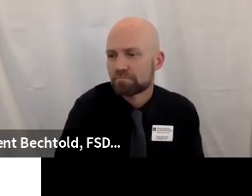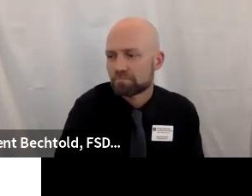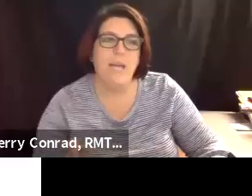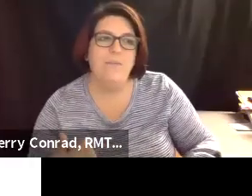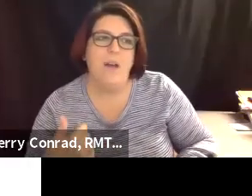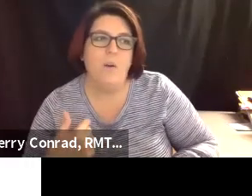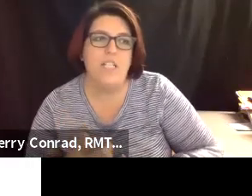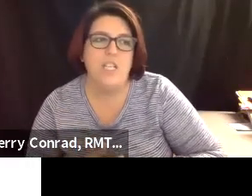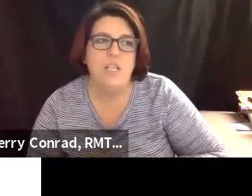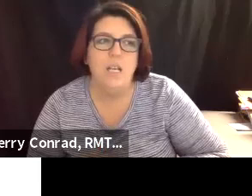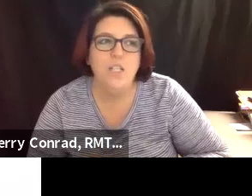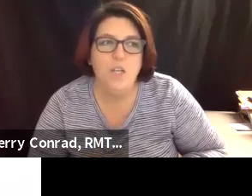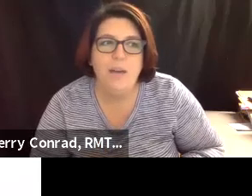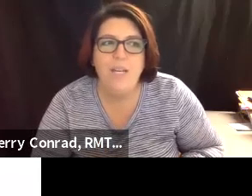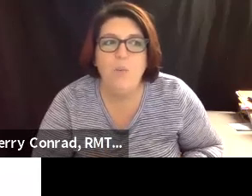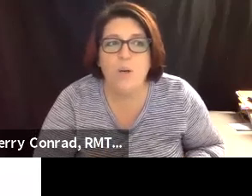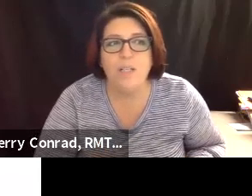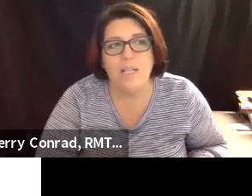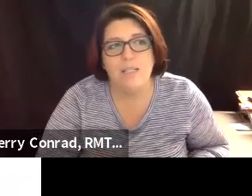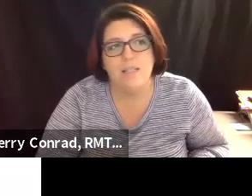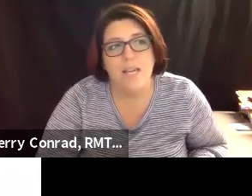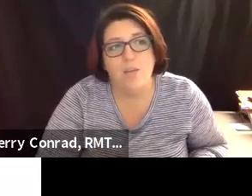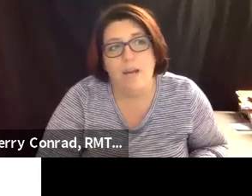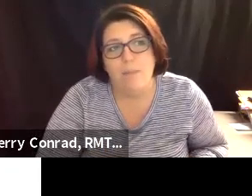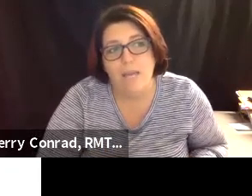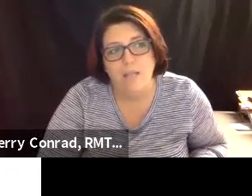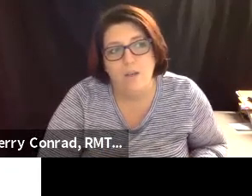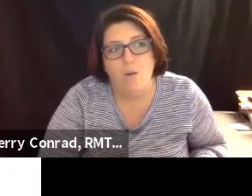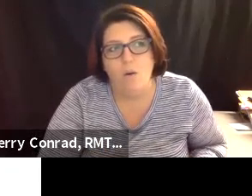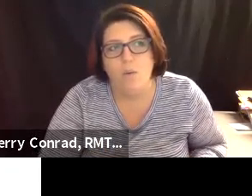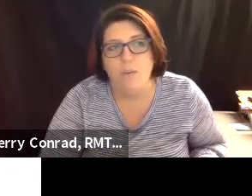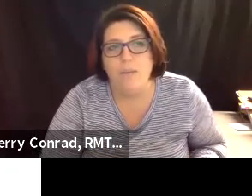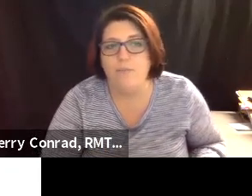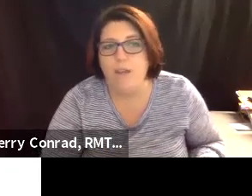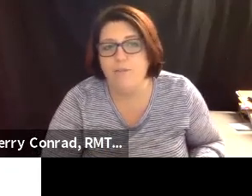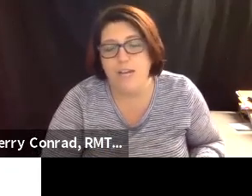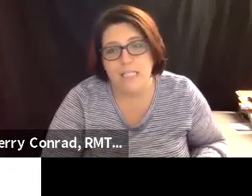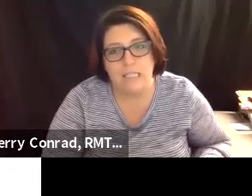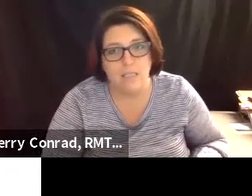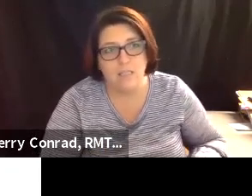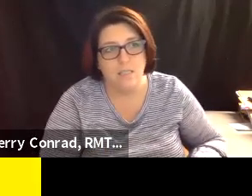Brent we have a question, do you have any word lists that you recommend or what about the Fry phrases?